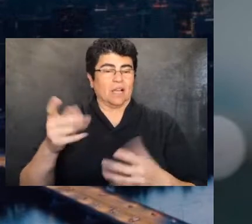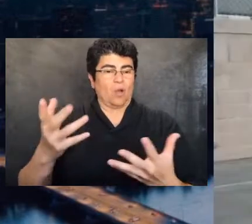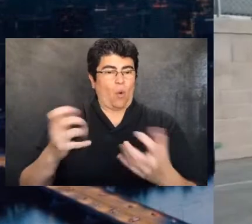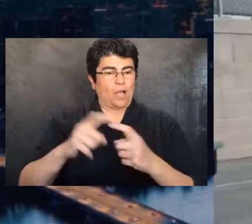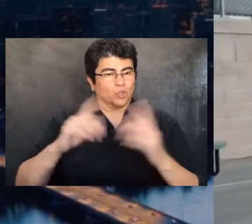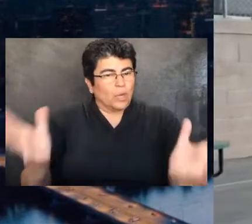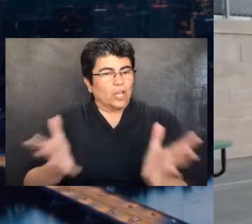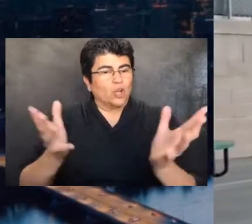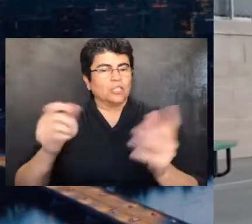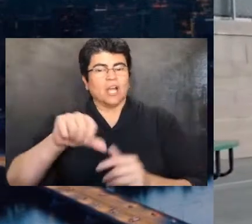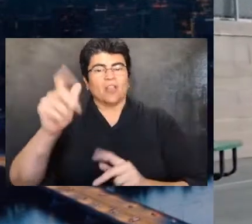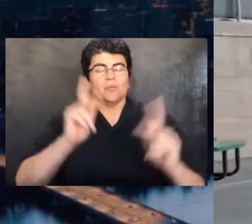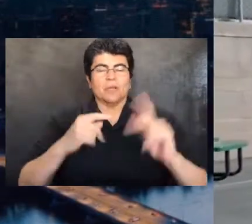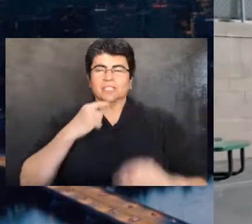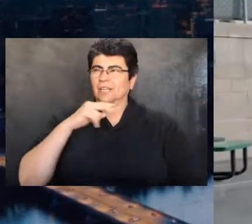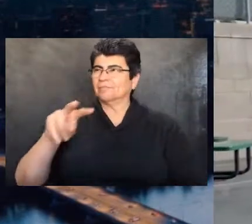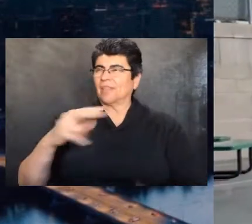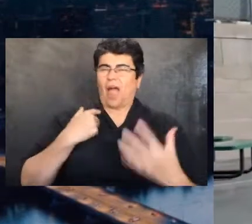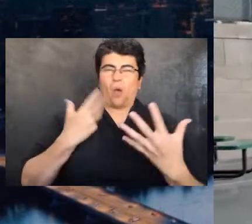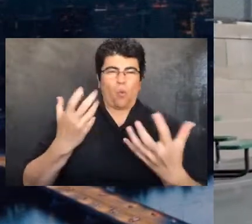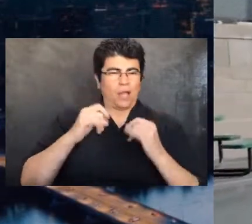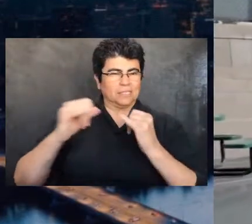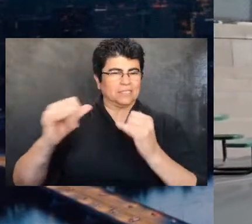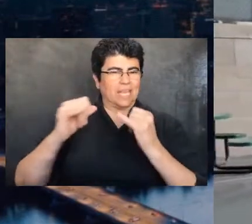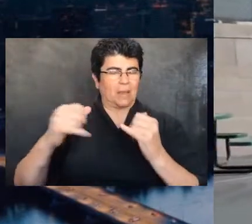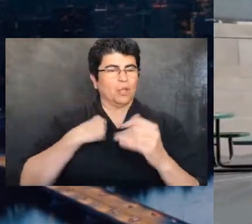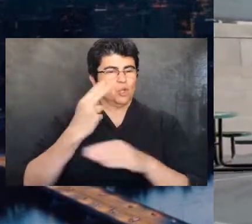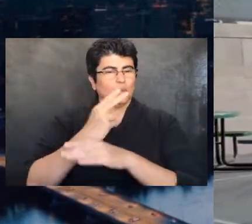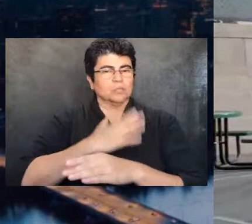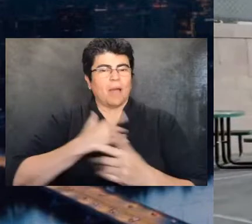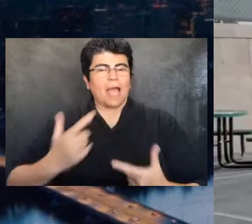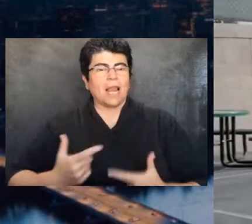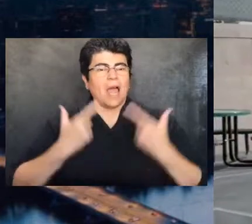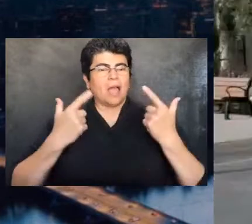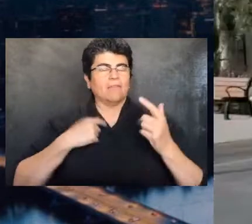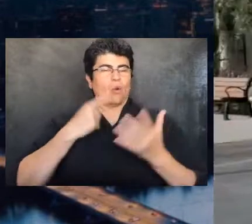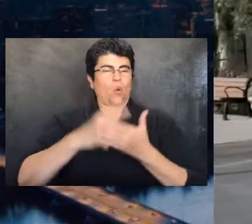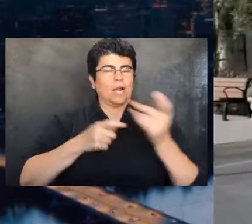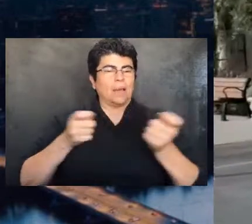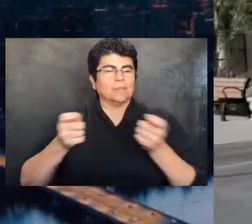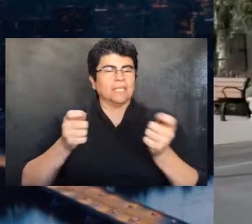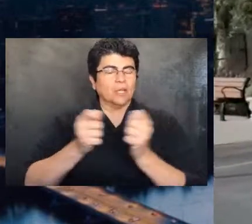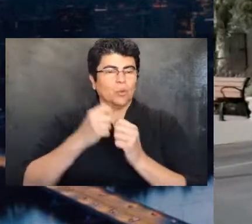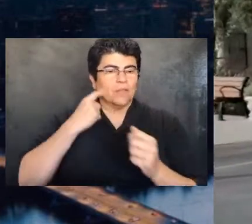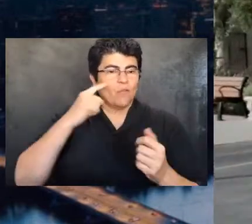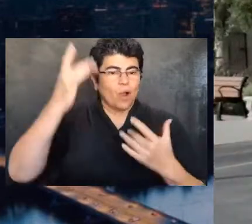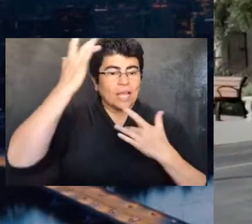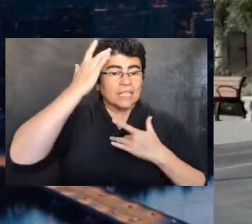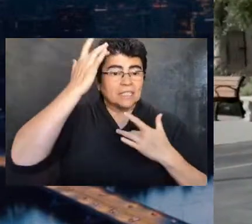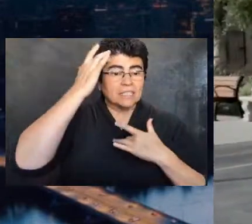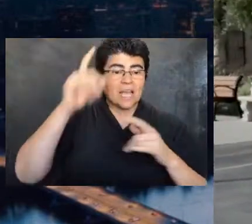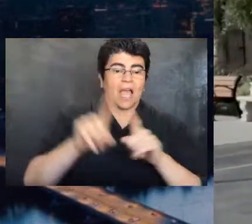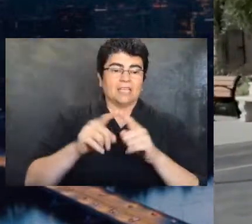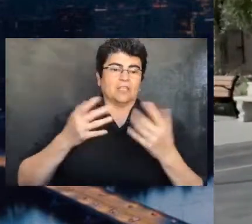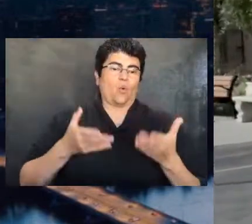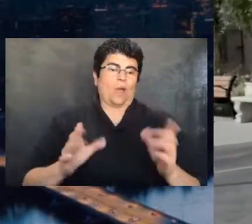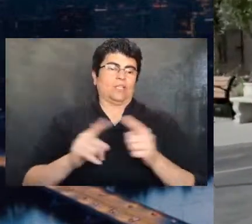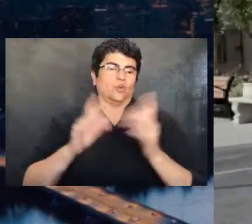I was like, "I wanna be like that, "use my life and what I'm dealing with as far as illness "as a way to encourage someone else."